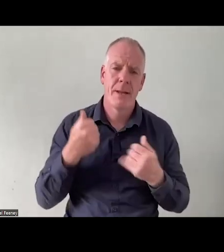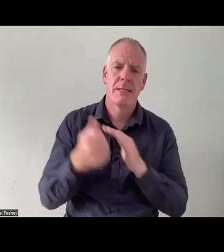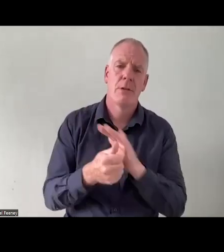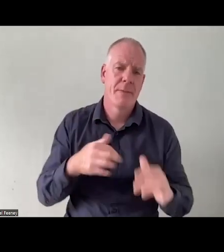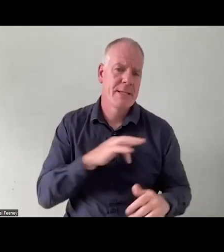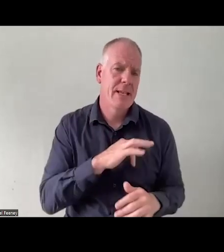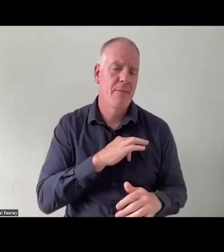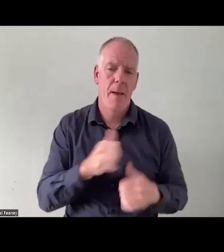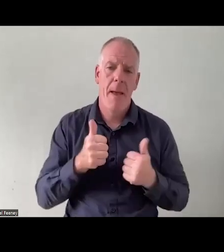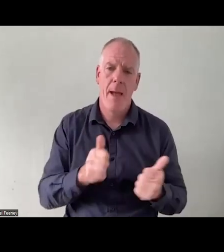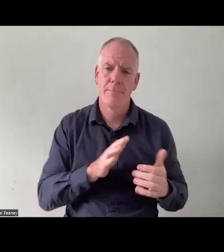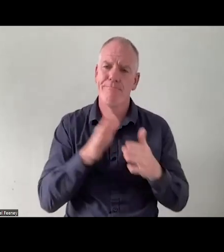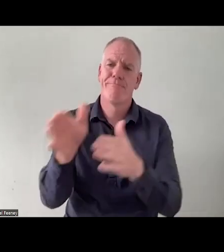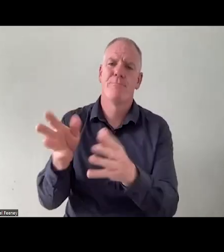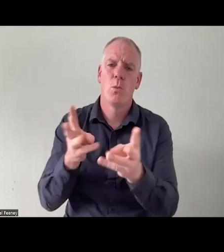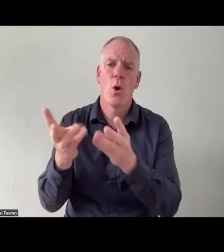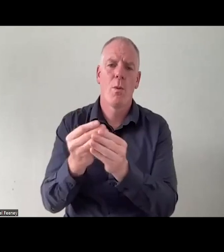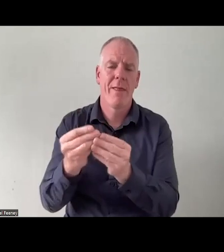to be able to work within that industry.